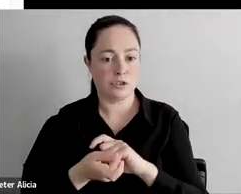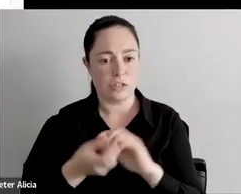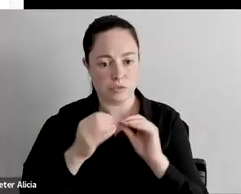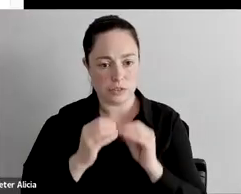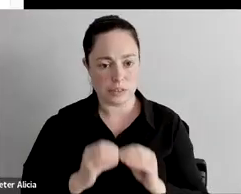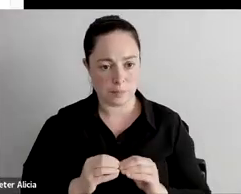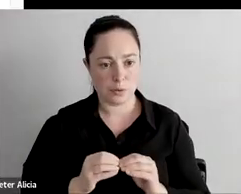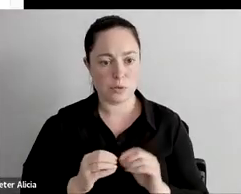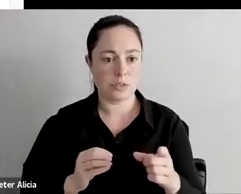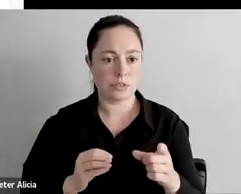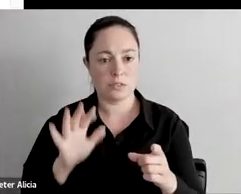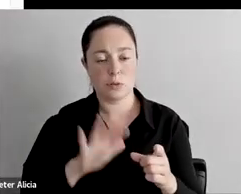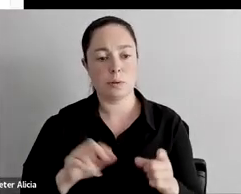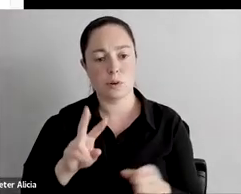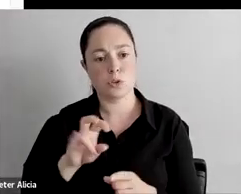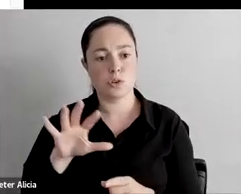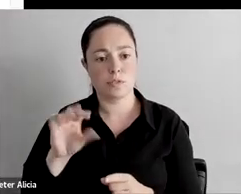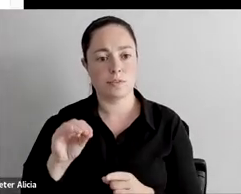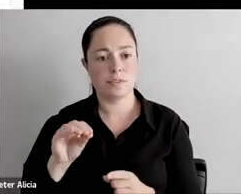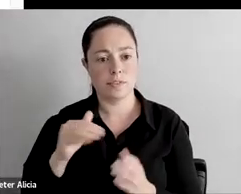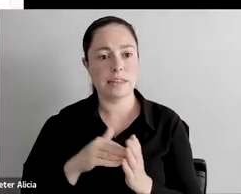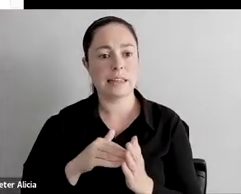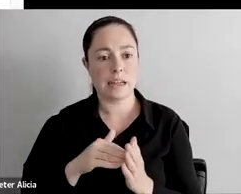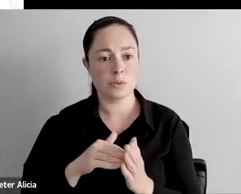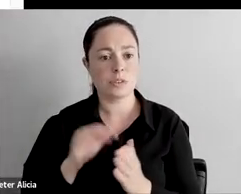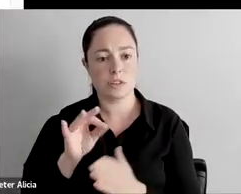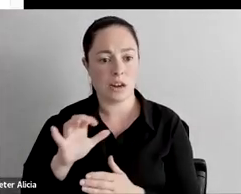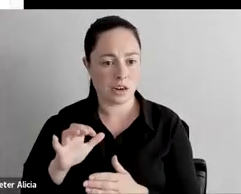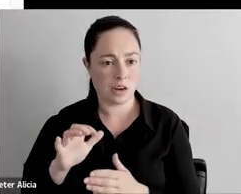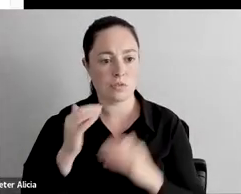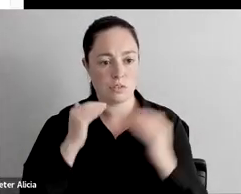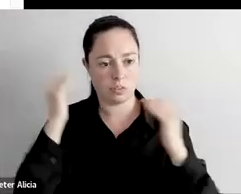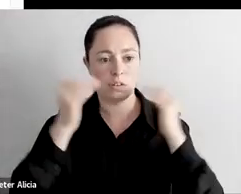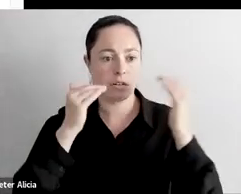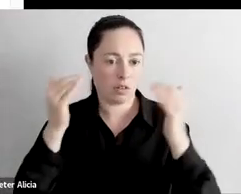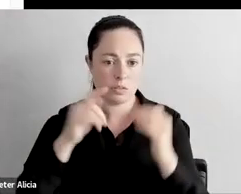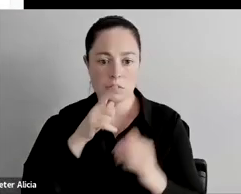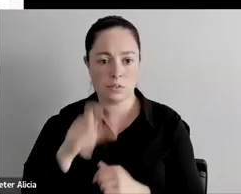250,000 older adults in Georgia who need LTSS